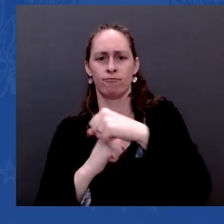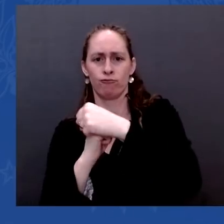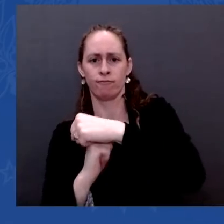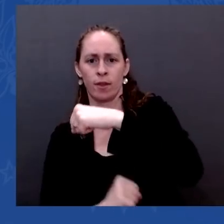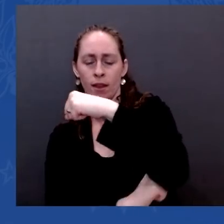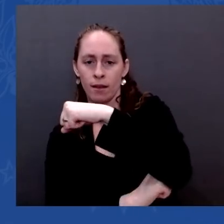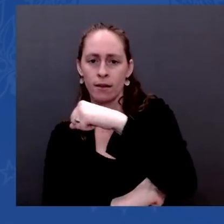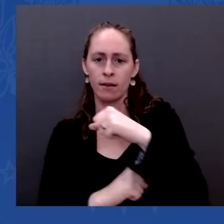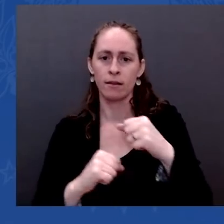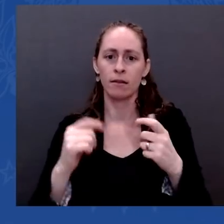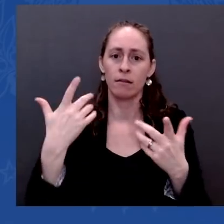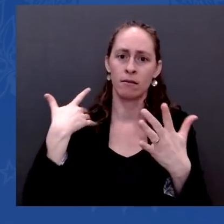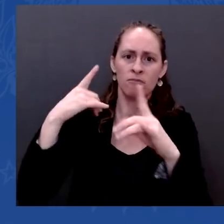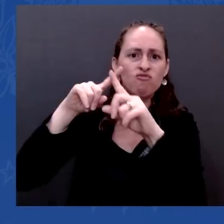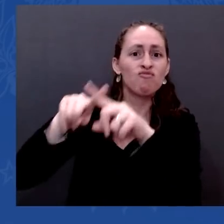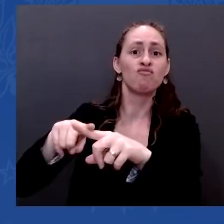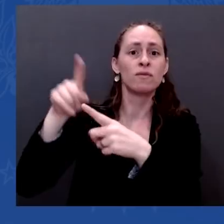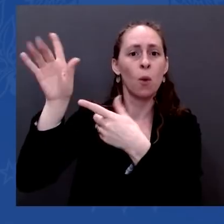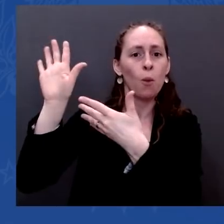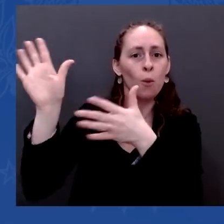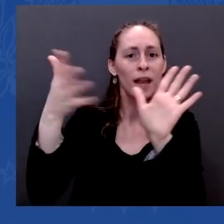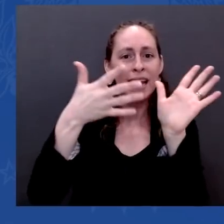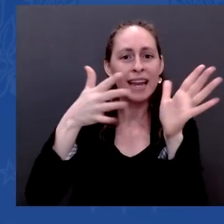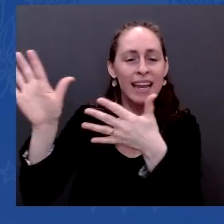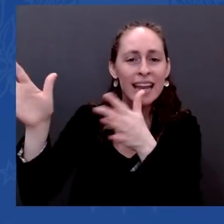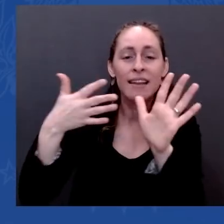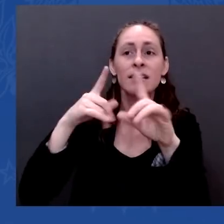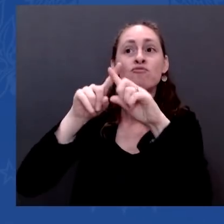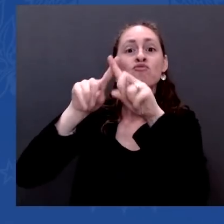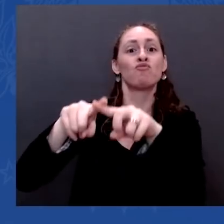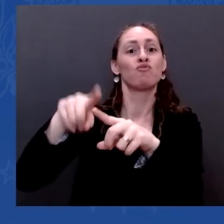and solar energy; and expand the capacities, expand the grids;